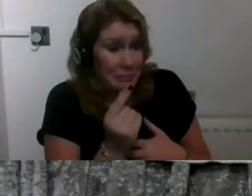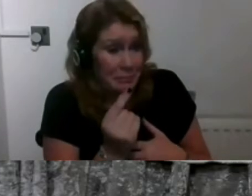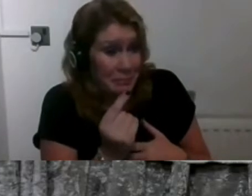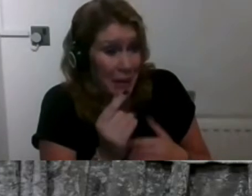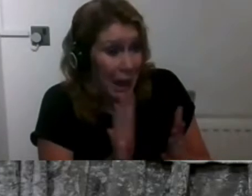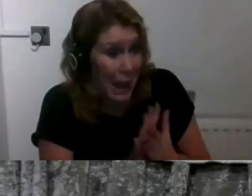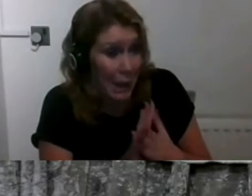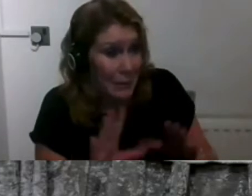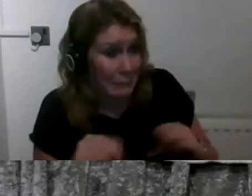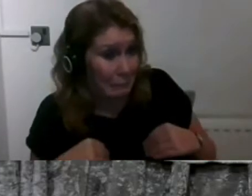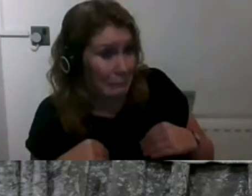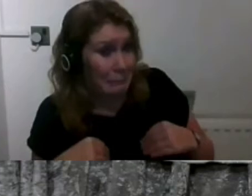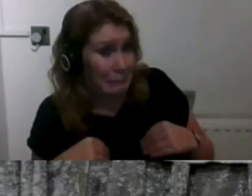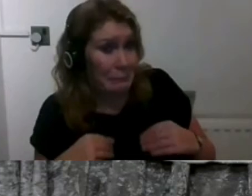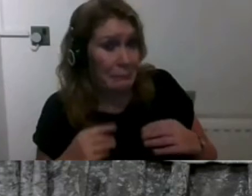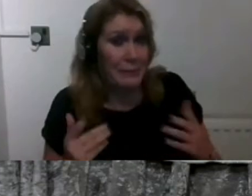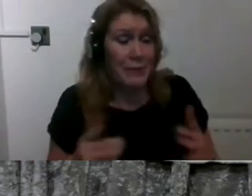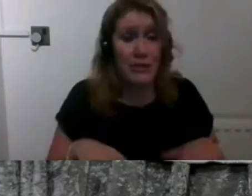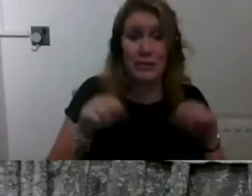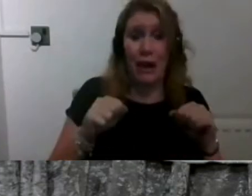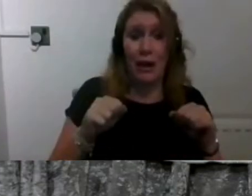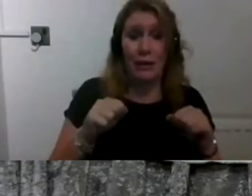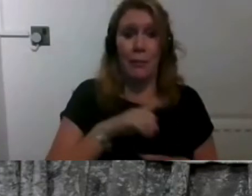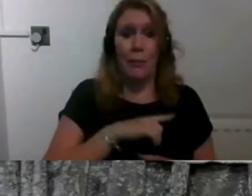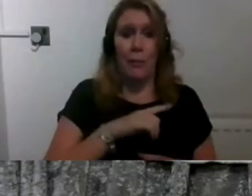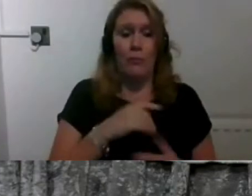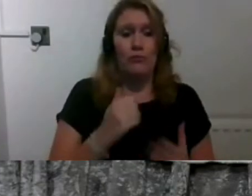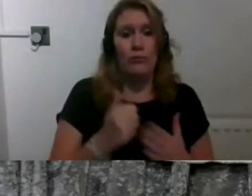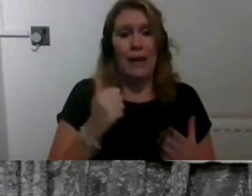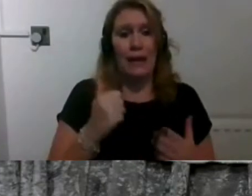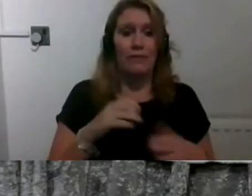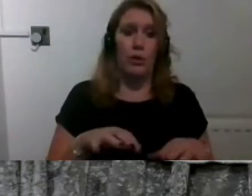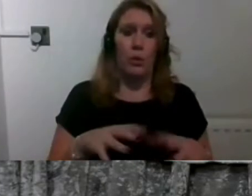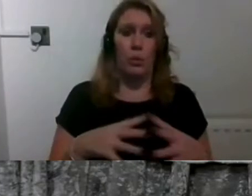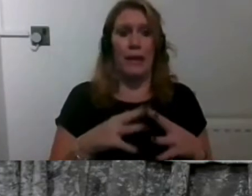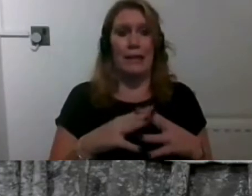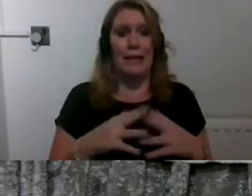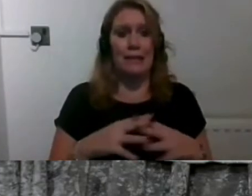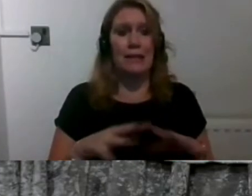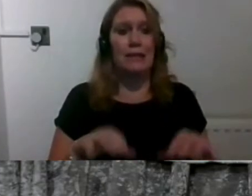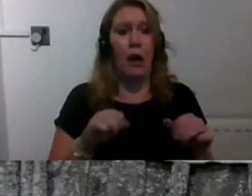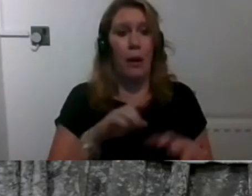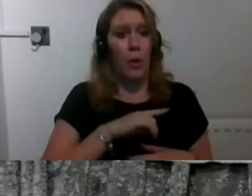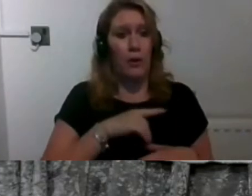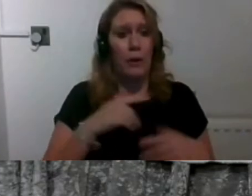really brilliant to have her kick it off because she has performed with both groups